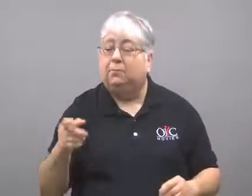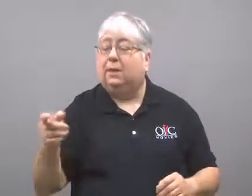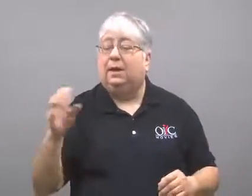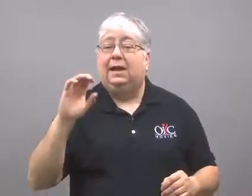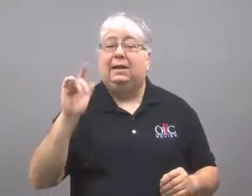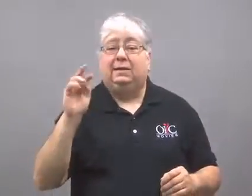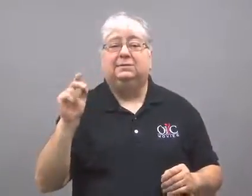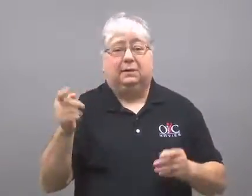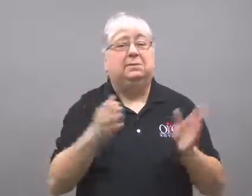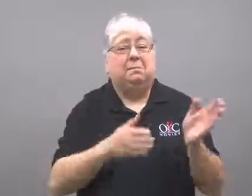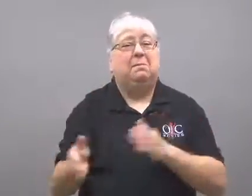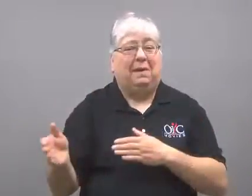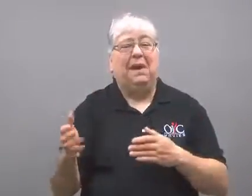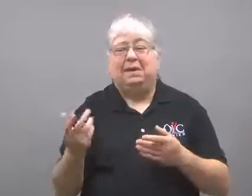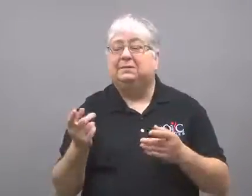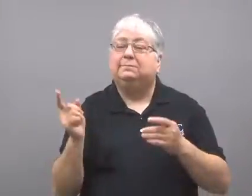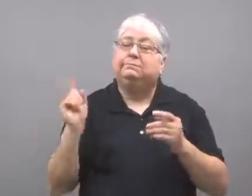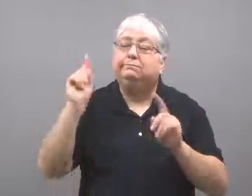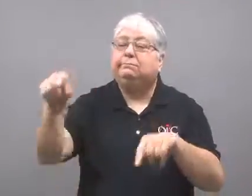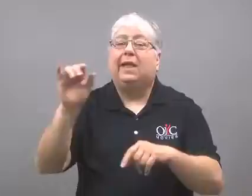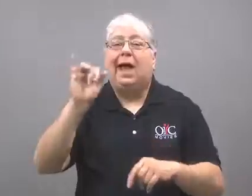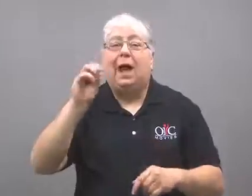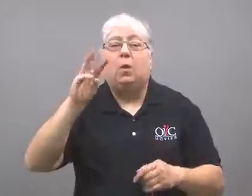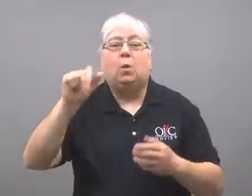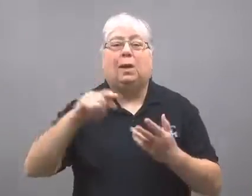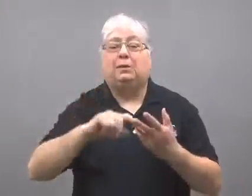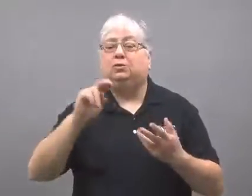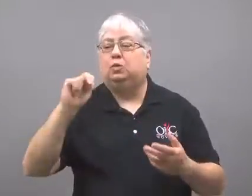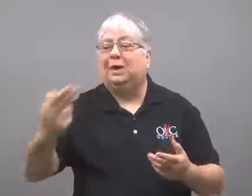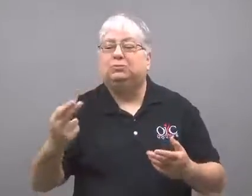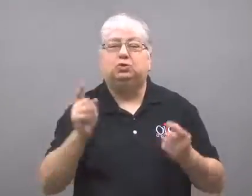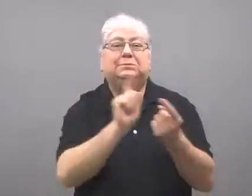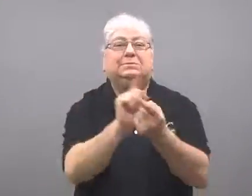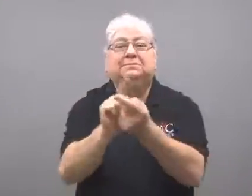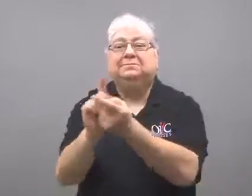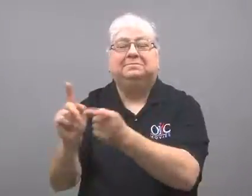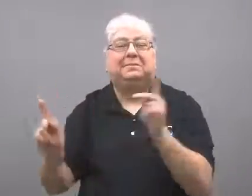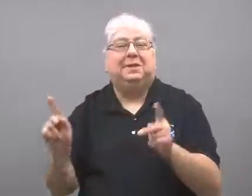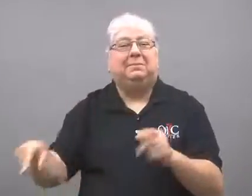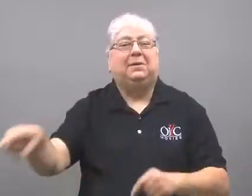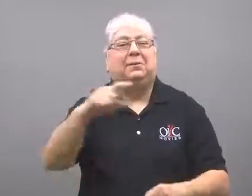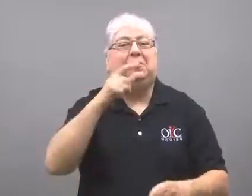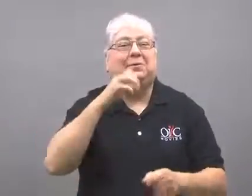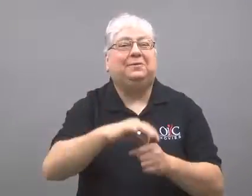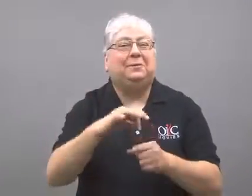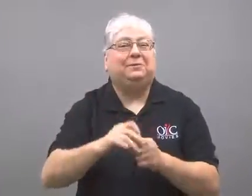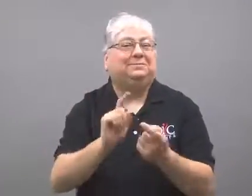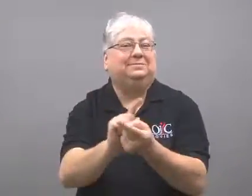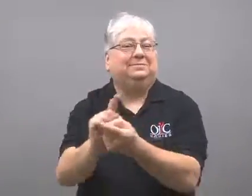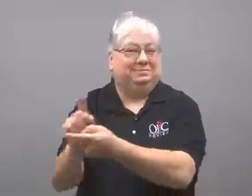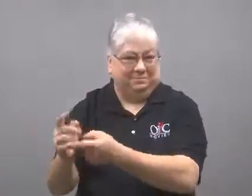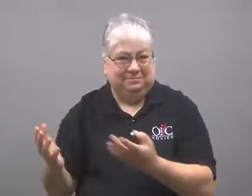Clinton plans to go to Iowa and New Hampshire to meet with voters.